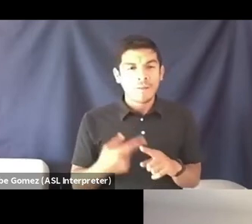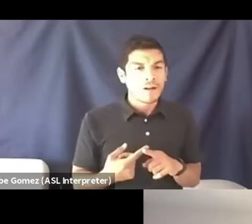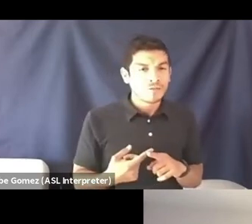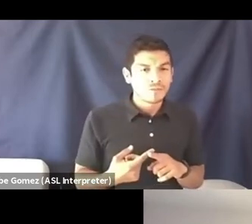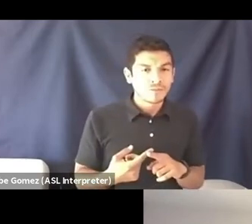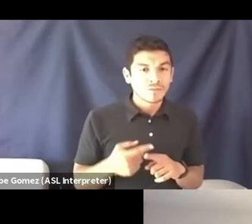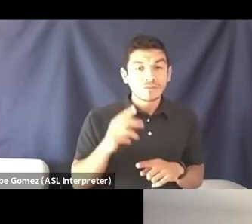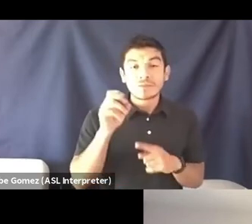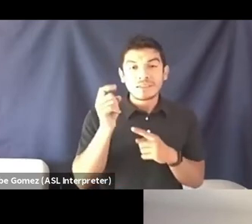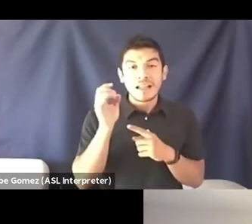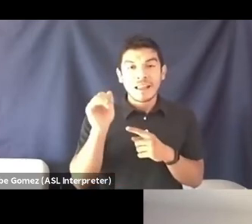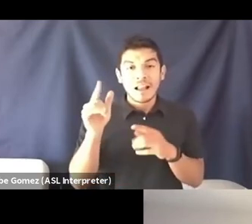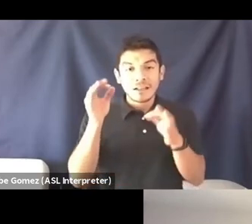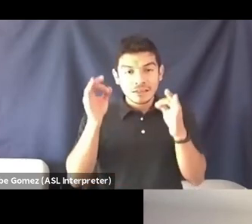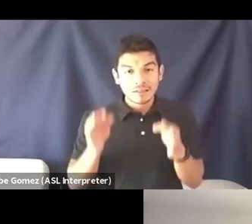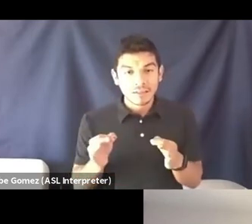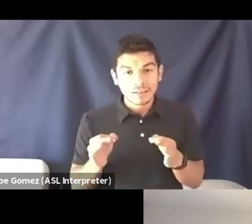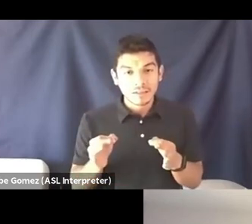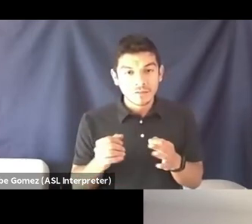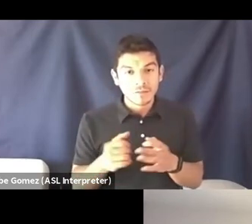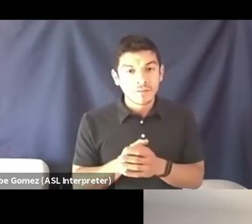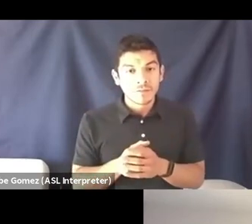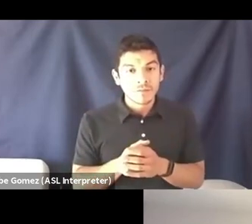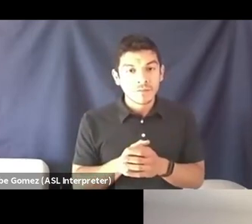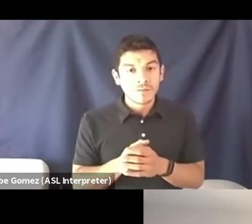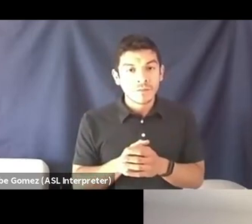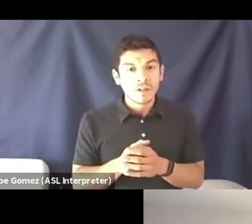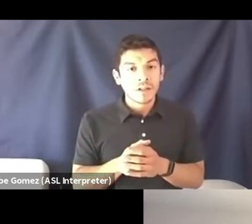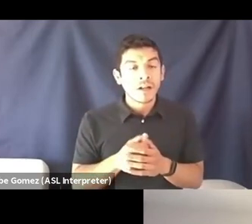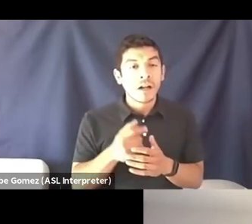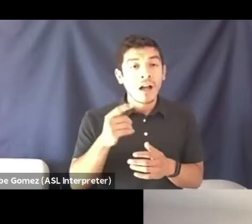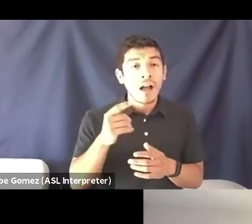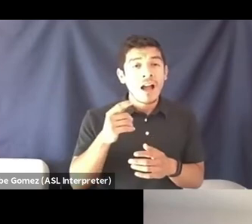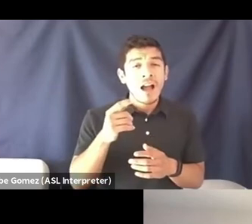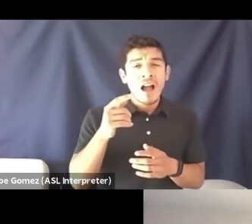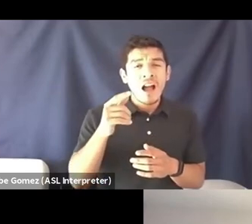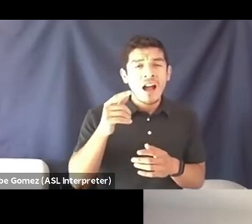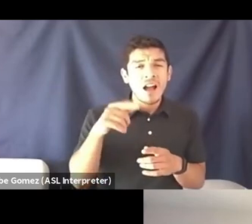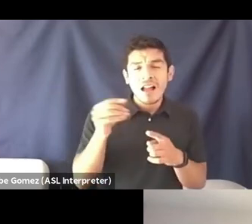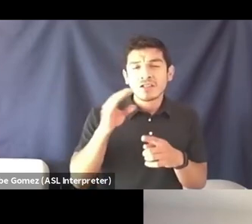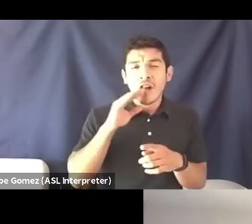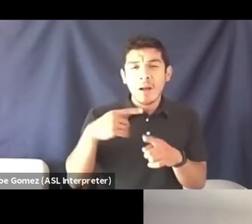ethical decisions and integrating into your subjects. I was very struck